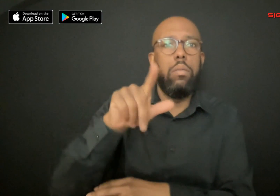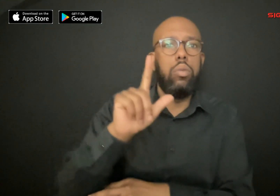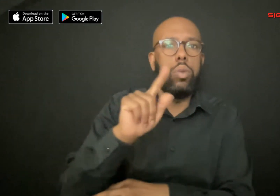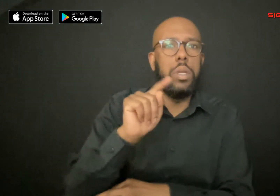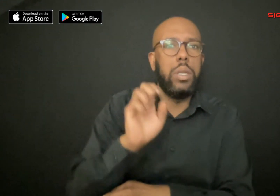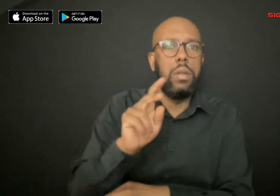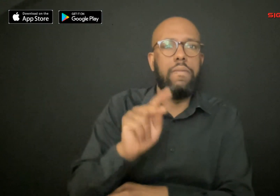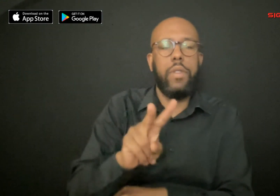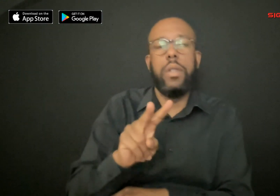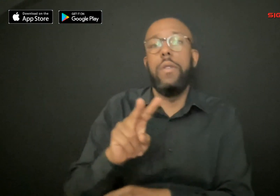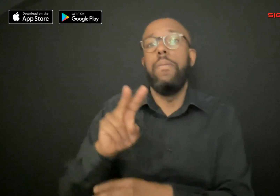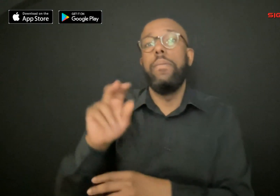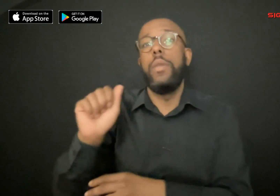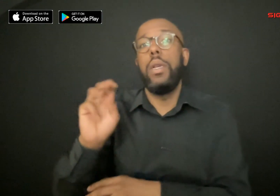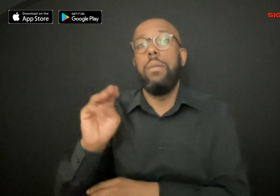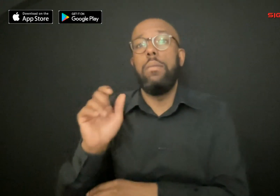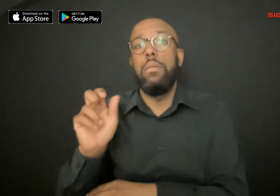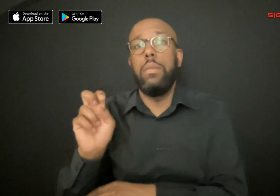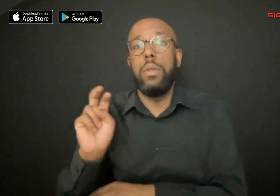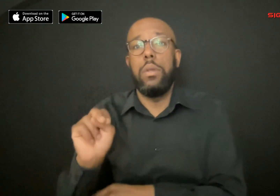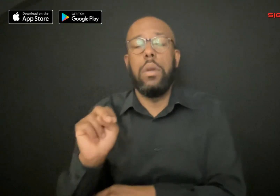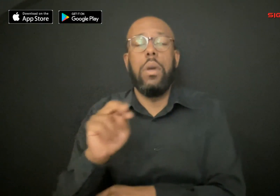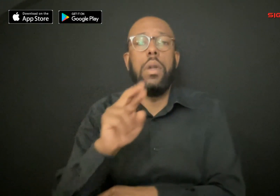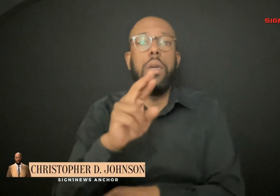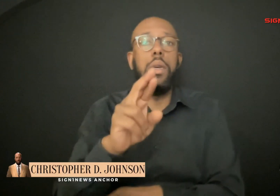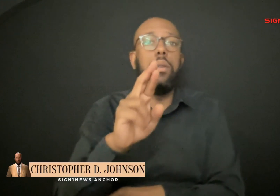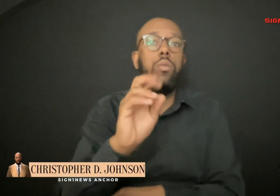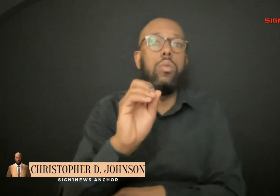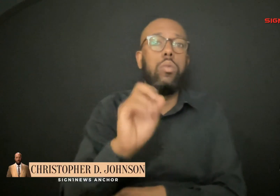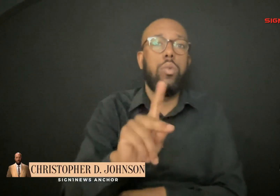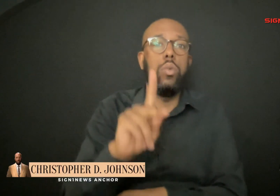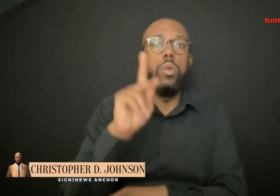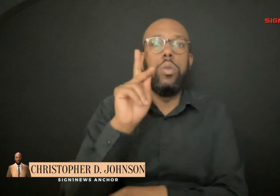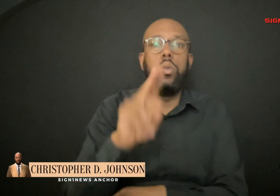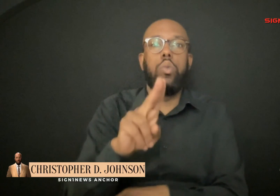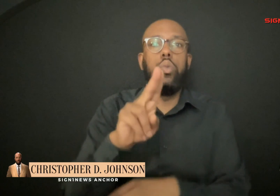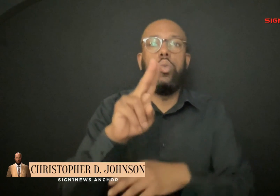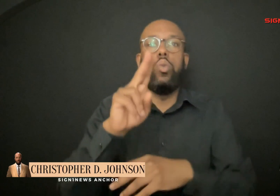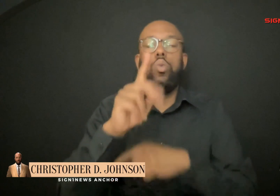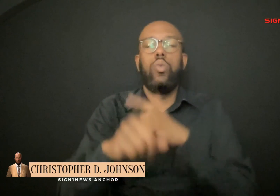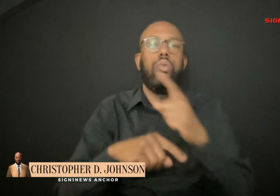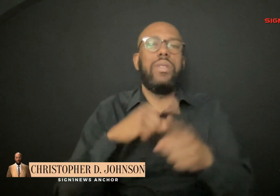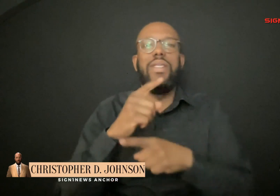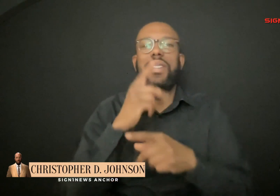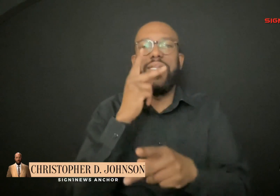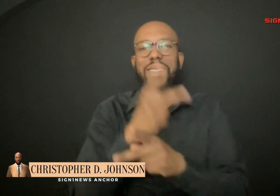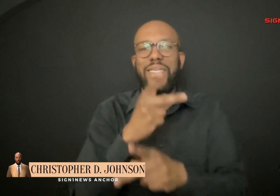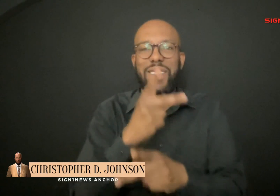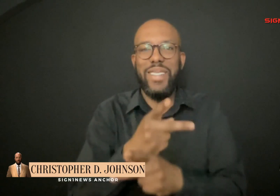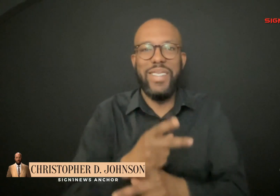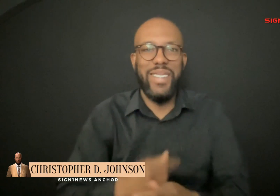or laptop you can watch on Apple TV Amazon or Roku take care